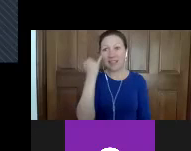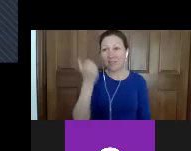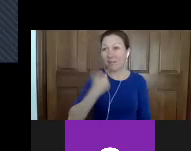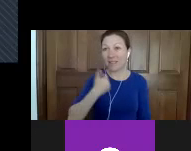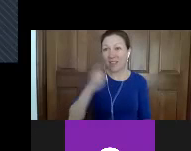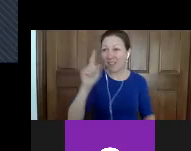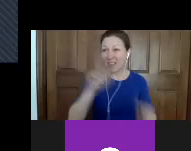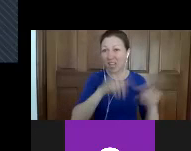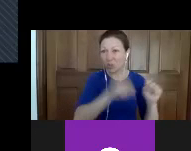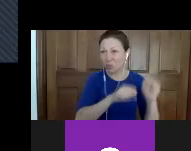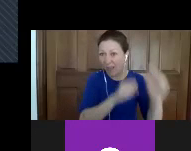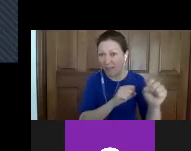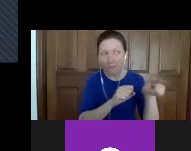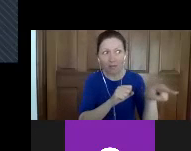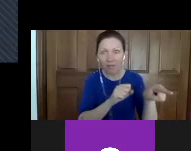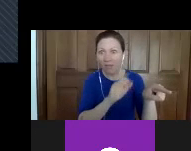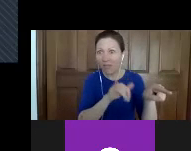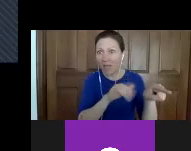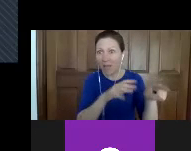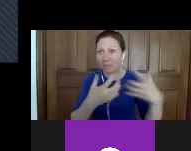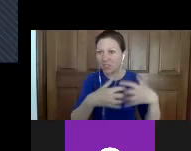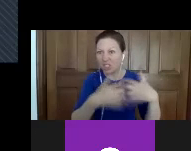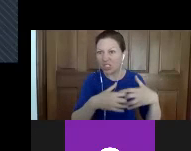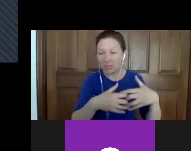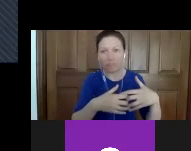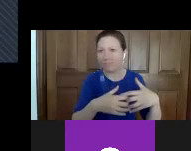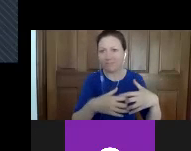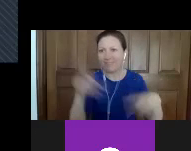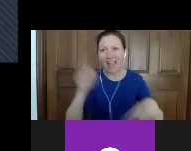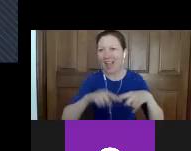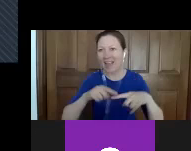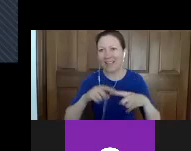for jobs, when you're considering jobs, you want to be able to from the job description